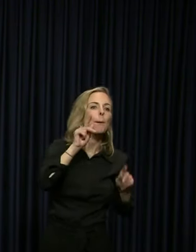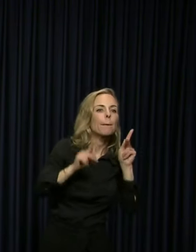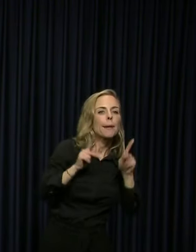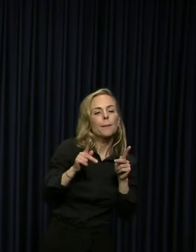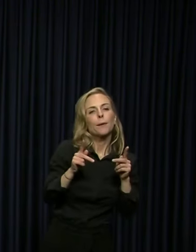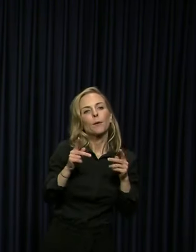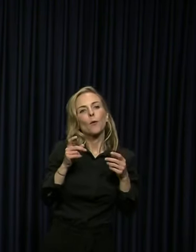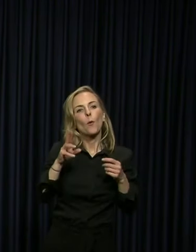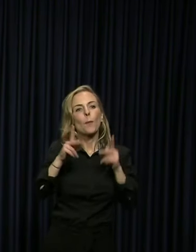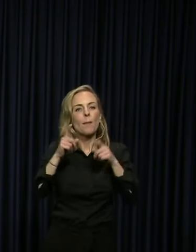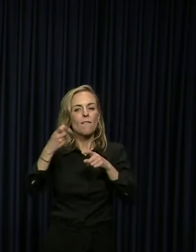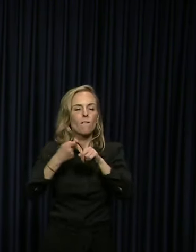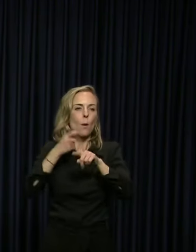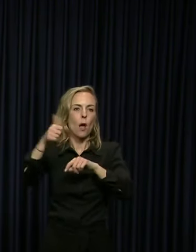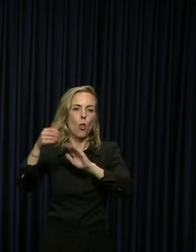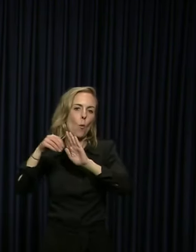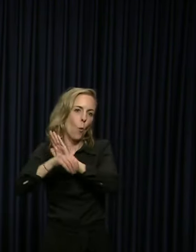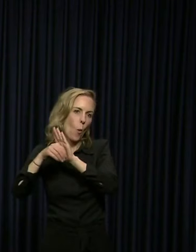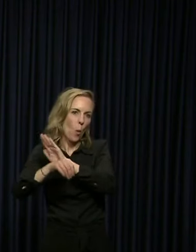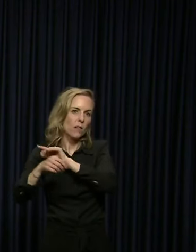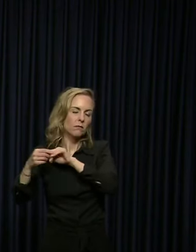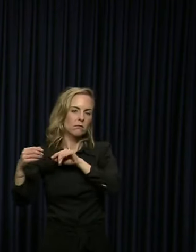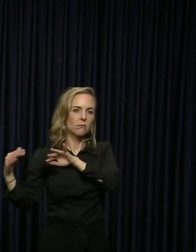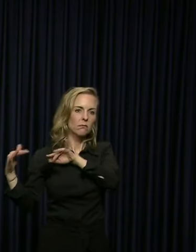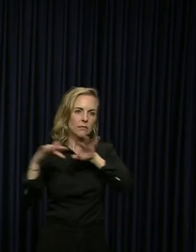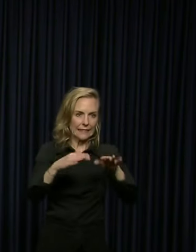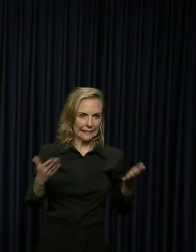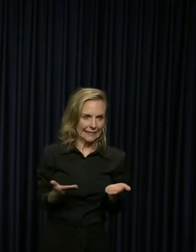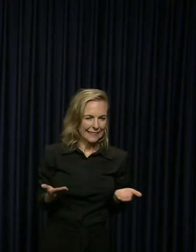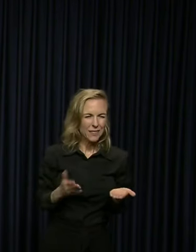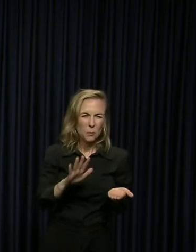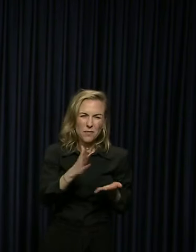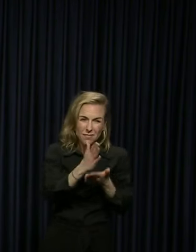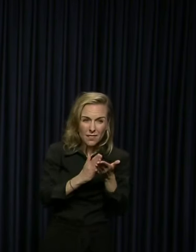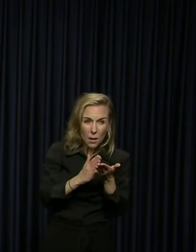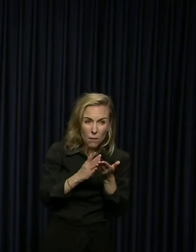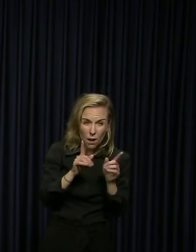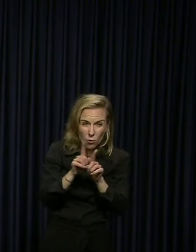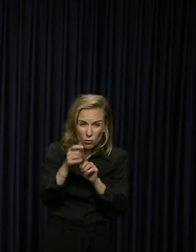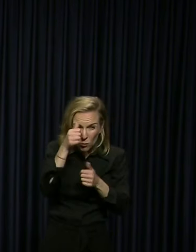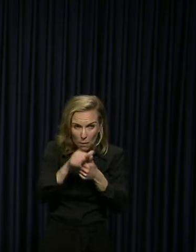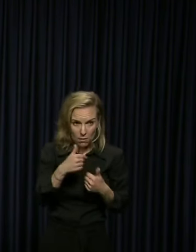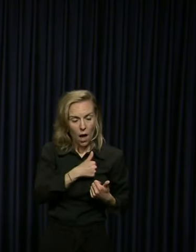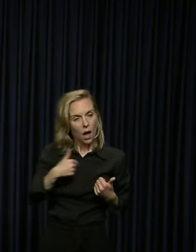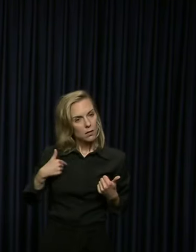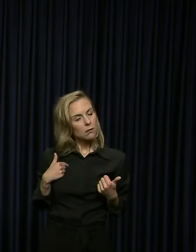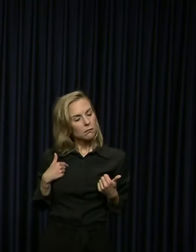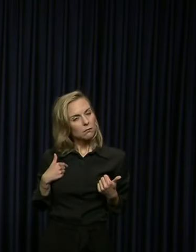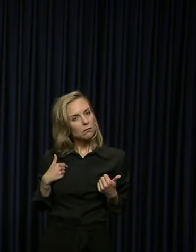TO ONE NURSING HOME. HAVE YOU ADDRESS WHETHER NURSING HOMES ARE GETTING THE SUPPORT